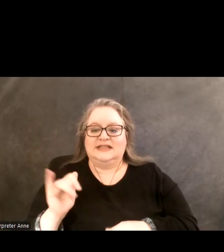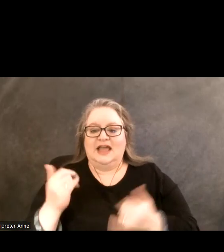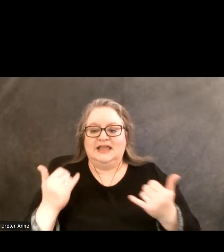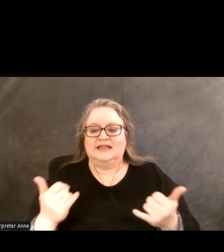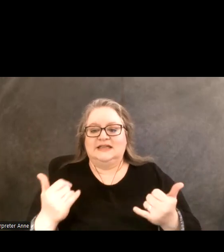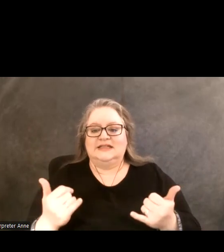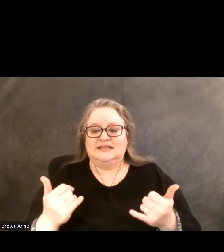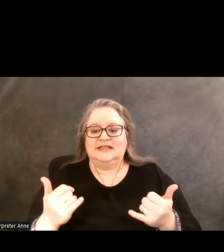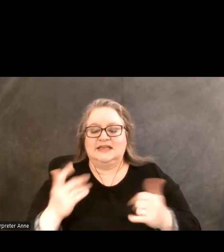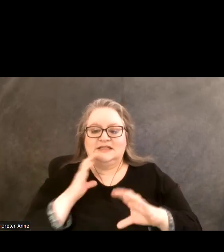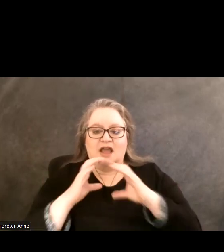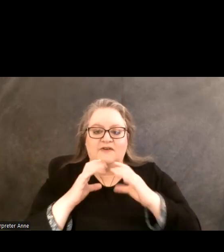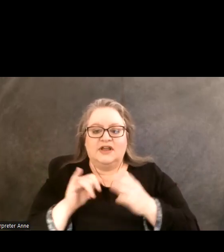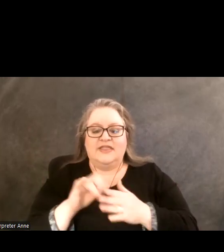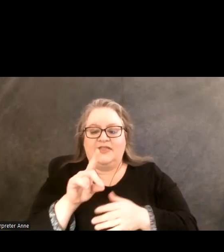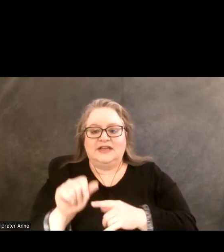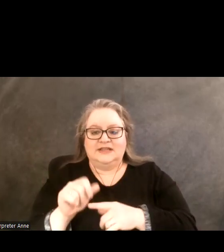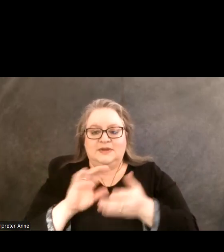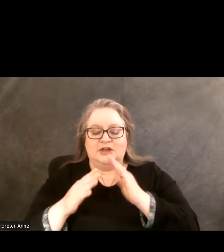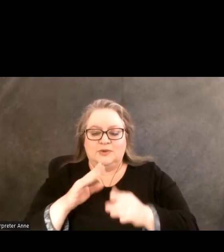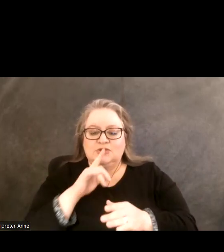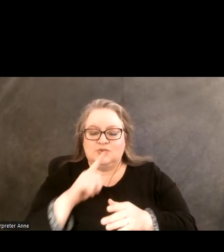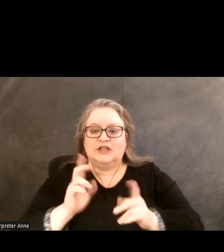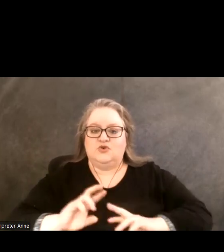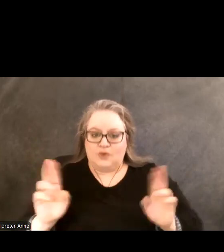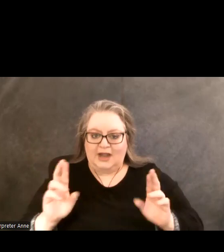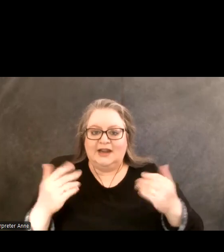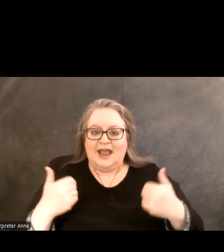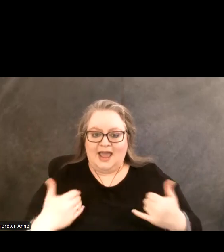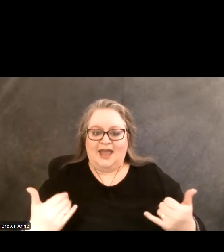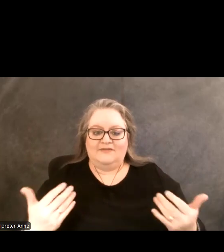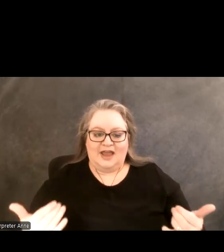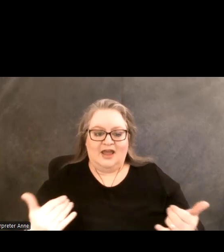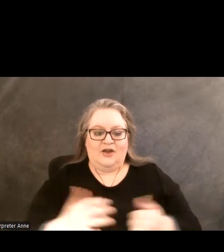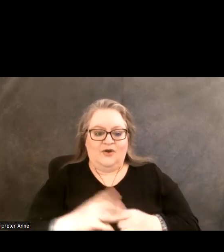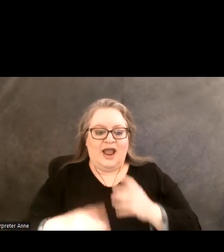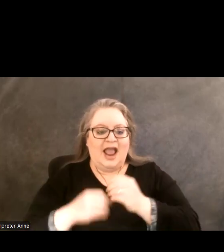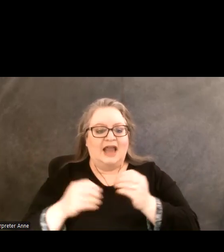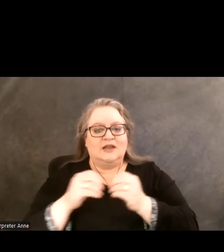this conversation that the disability community is really ready for now. It's like this adding more flavor and nuance